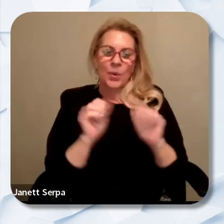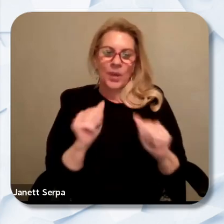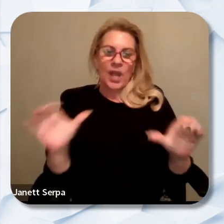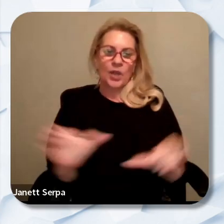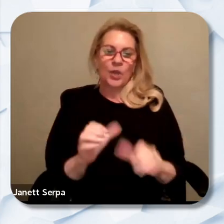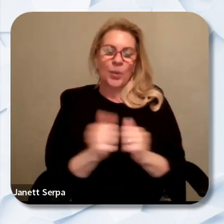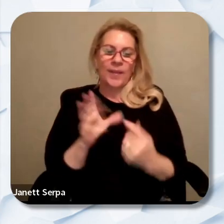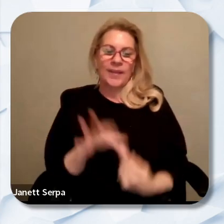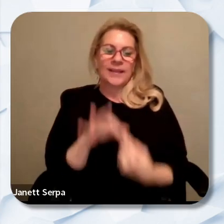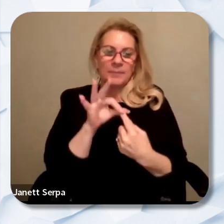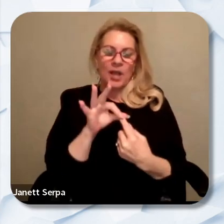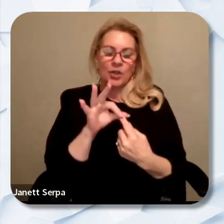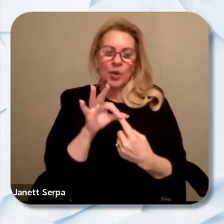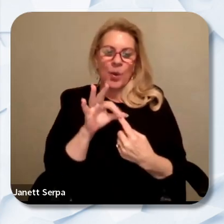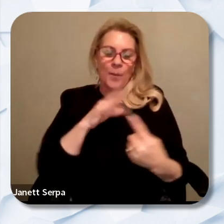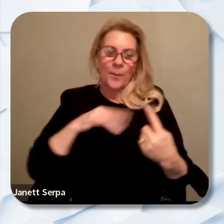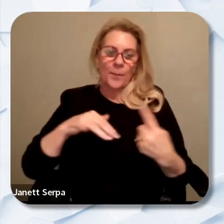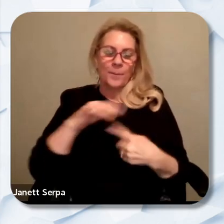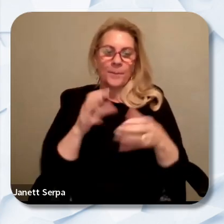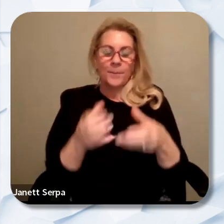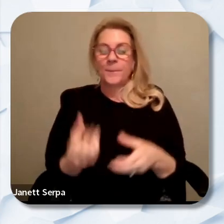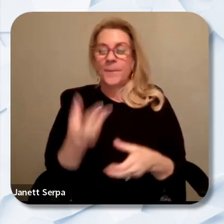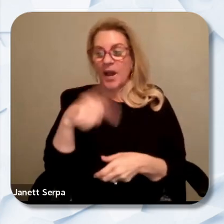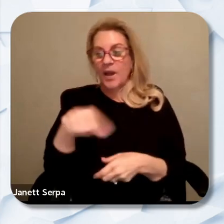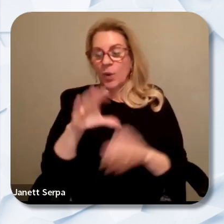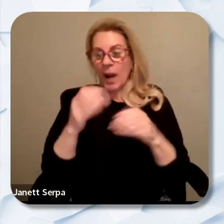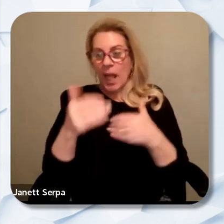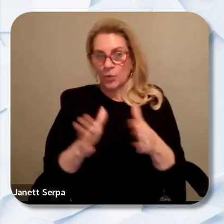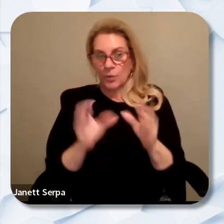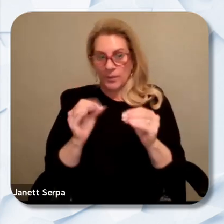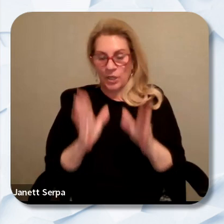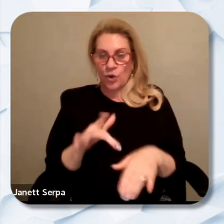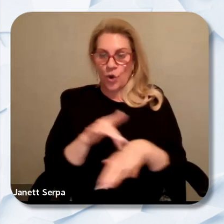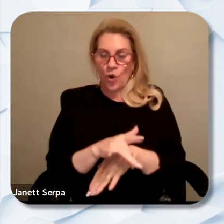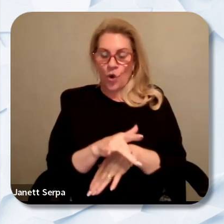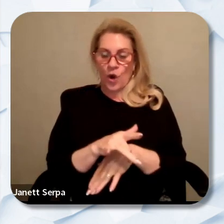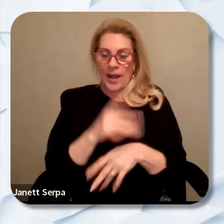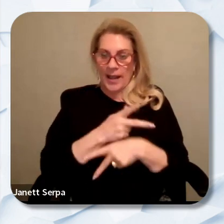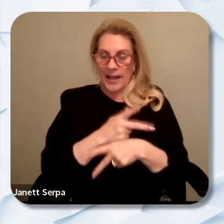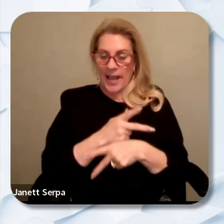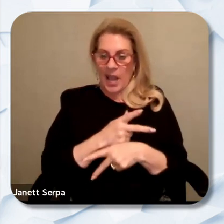populations. Many of you as classroom teachers in the early child care and early childhood settings